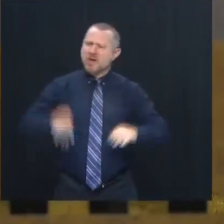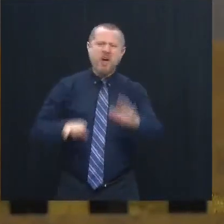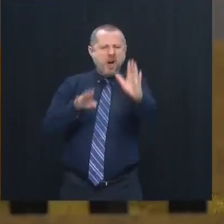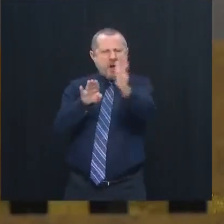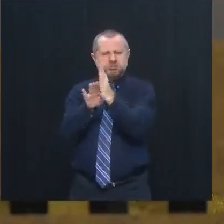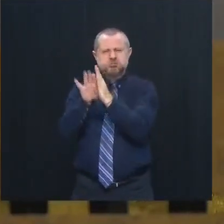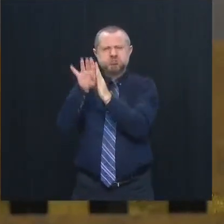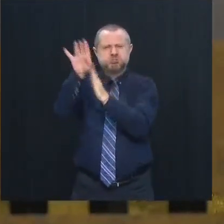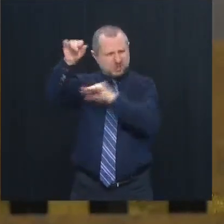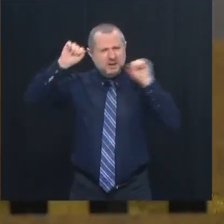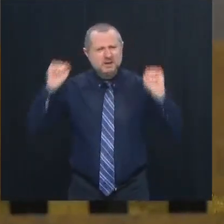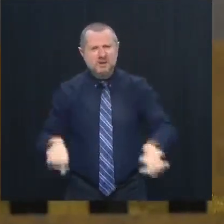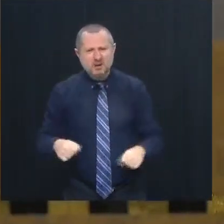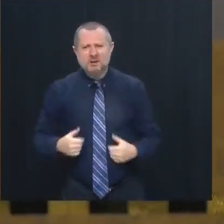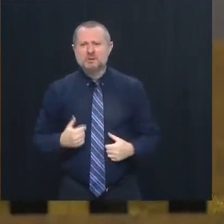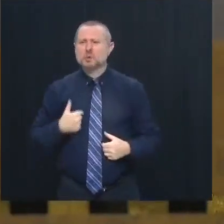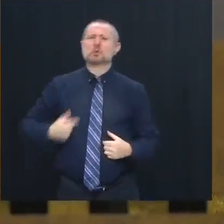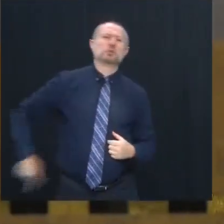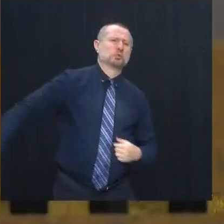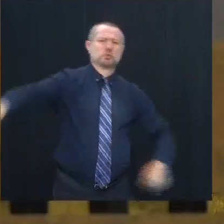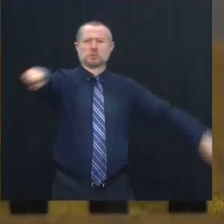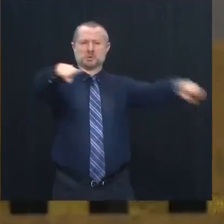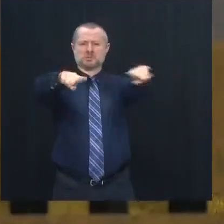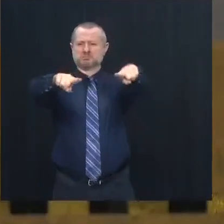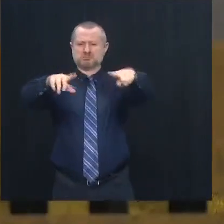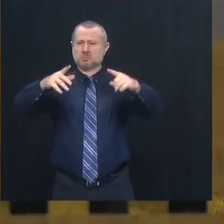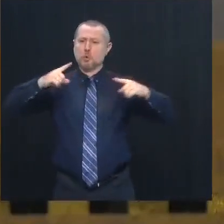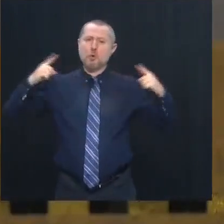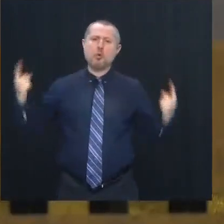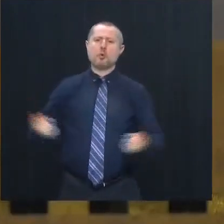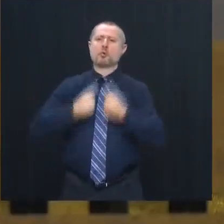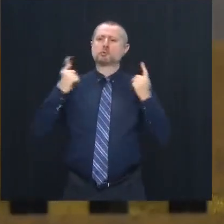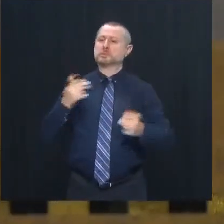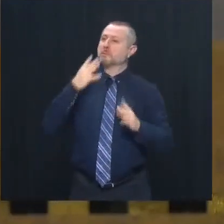OUR AMERICA IS STRONG ENOUGH TO ADMIT HER MISTAKES AND TO GROW